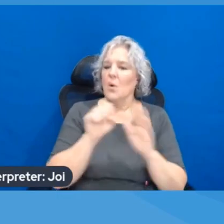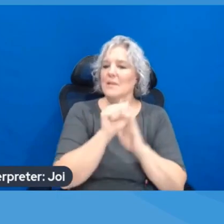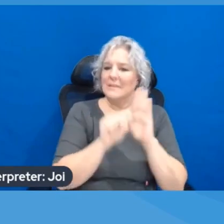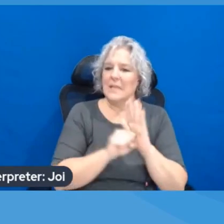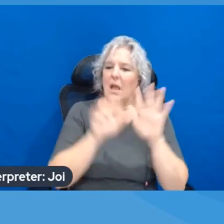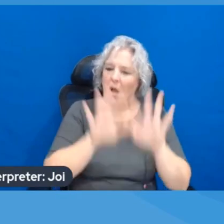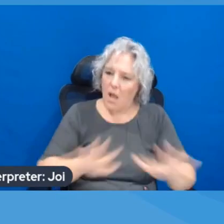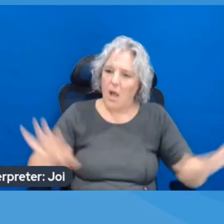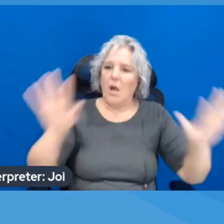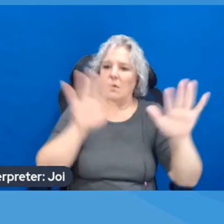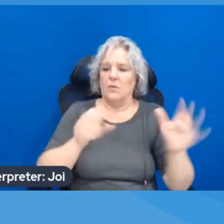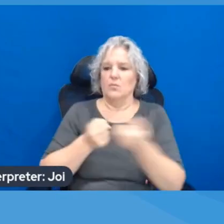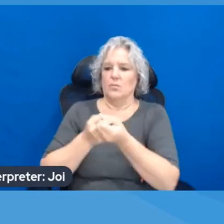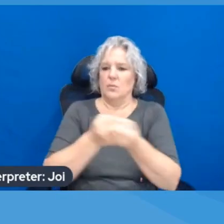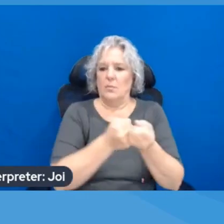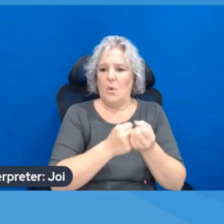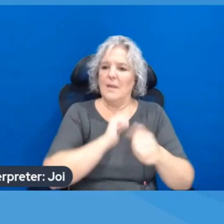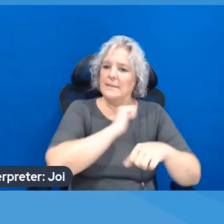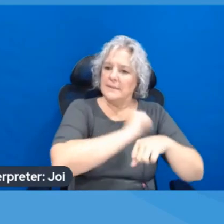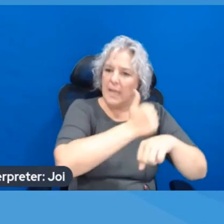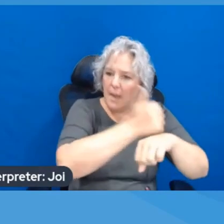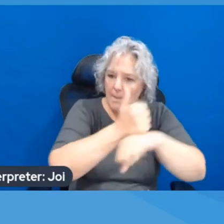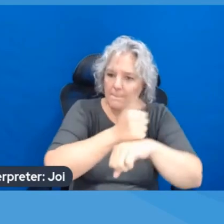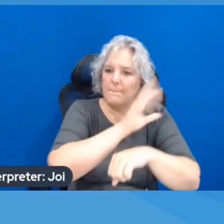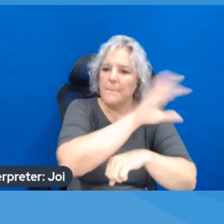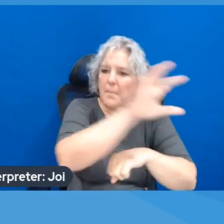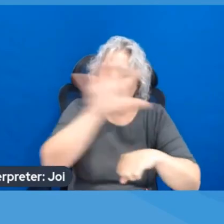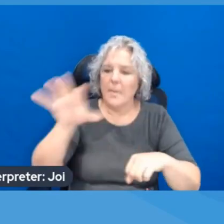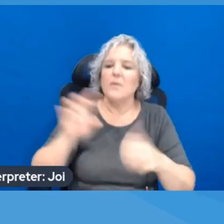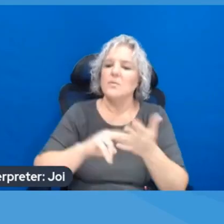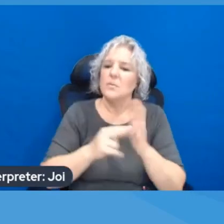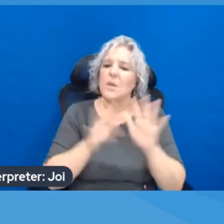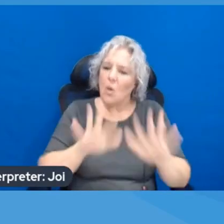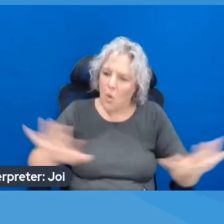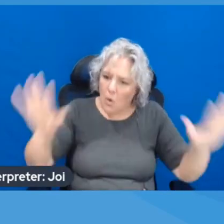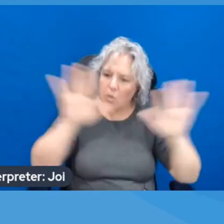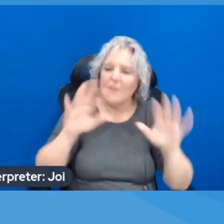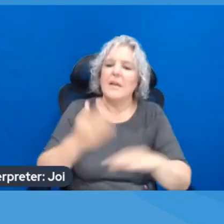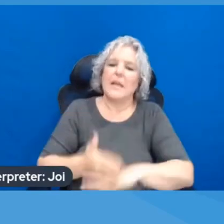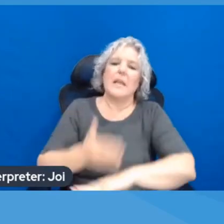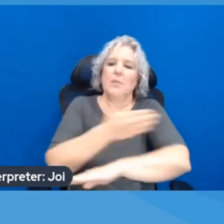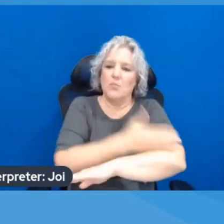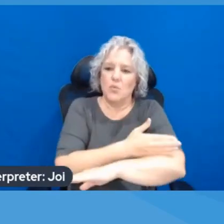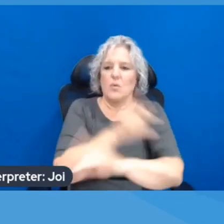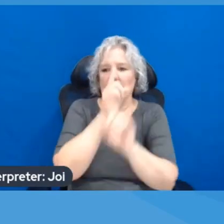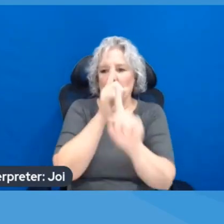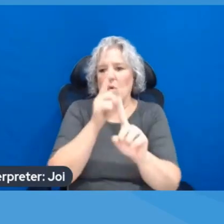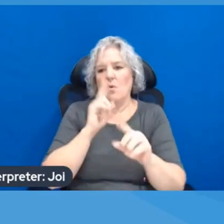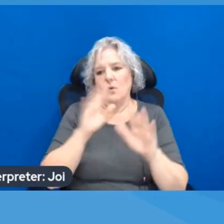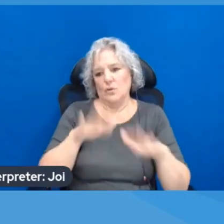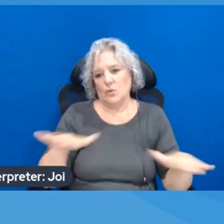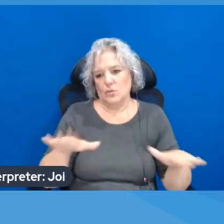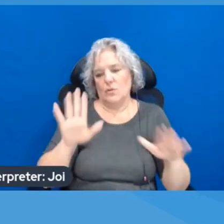that are in place so that practices can be implemented to improve outcomes for children and families in North Carolina.